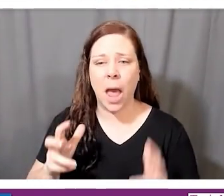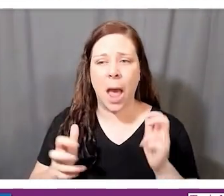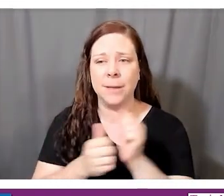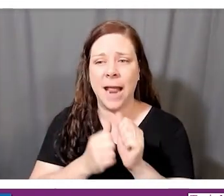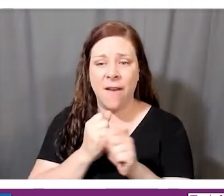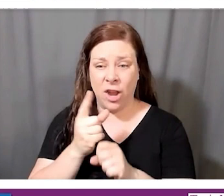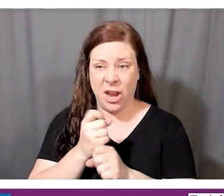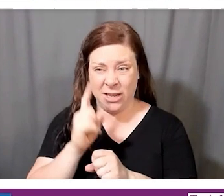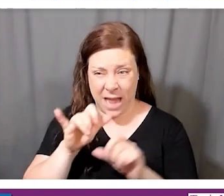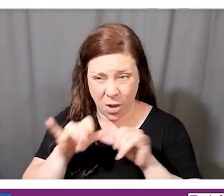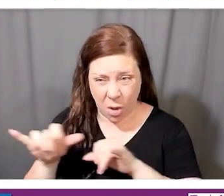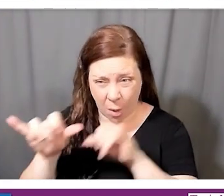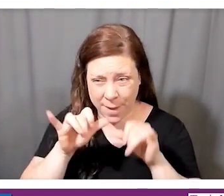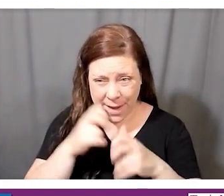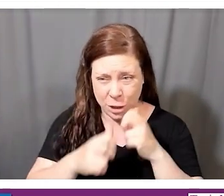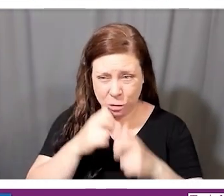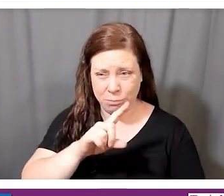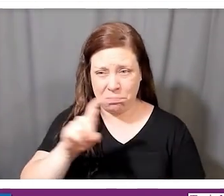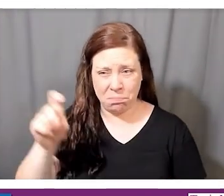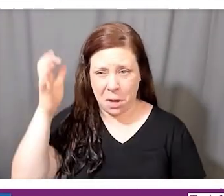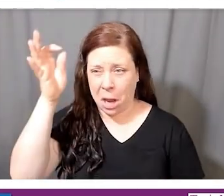I don't know. I'm sorry.